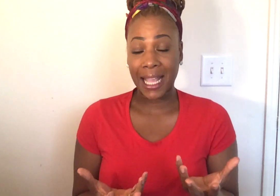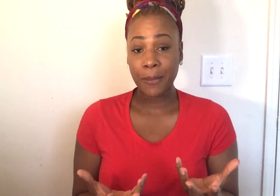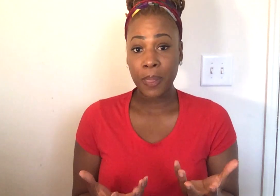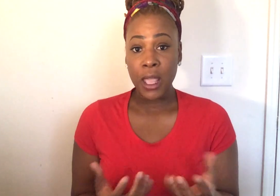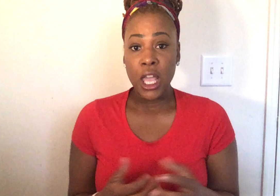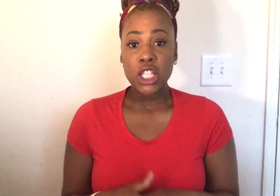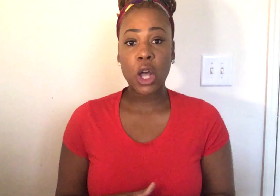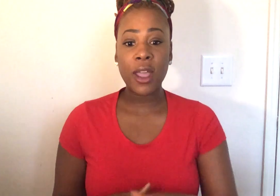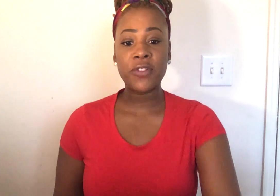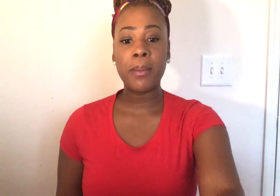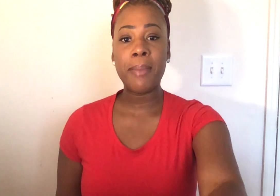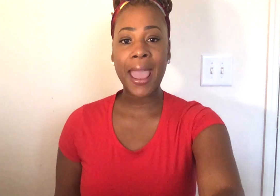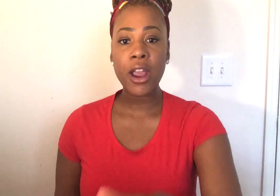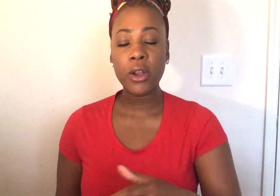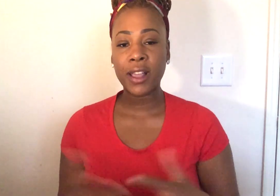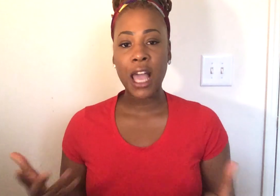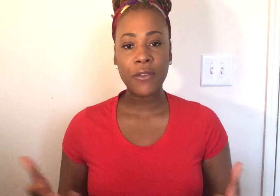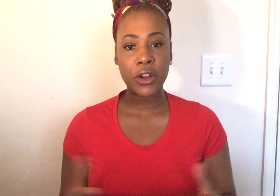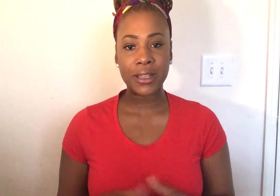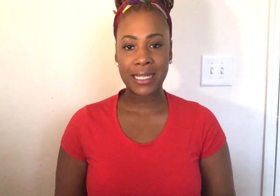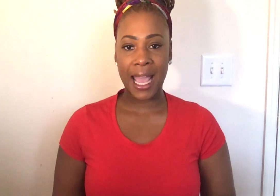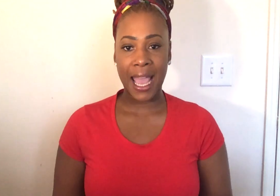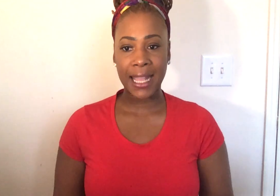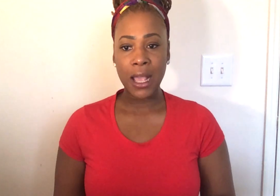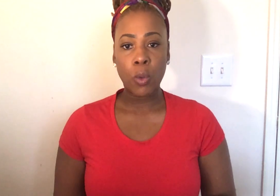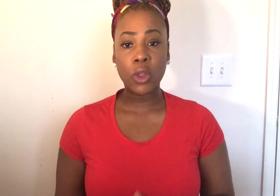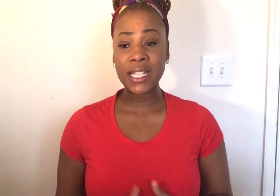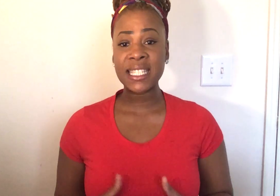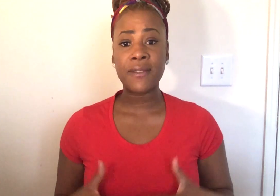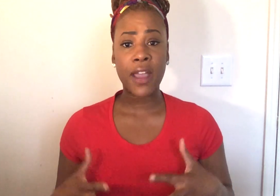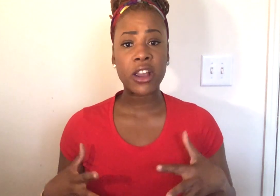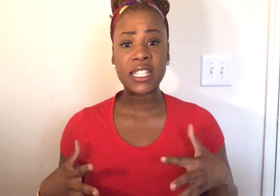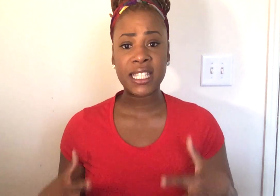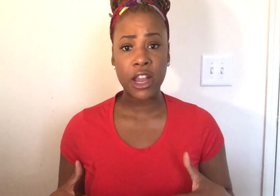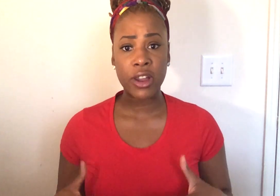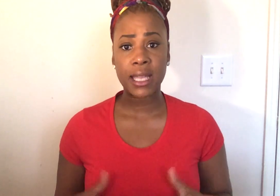so if the mayor of the governor is saying well this is a very serious